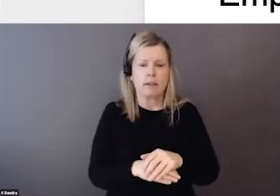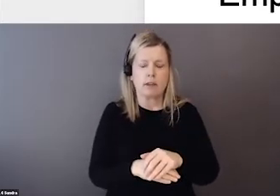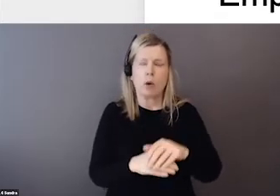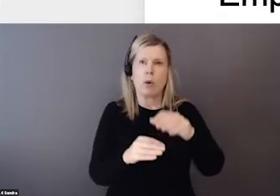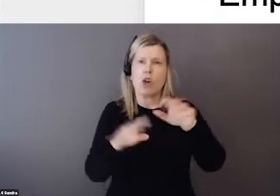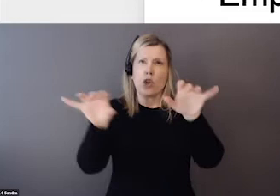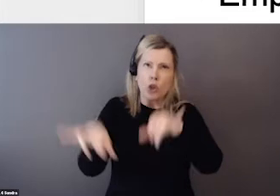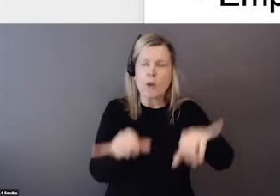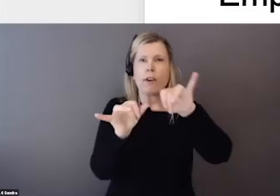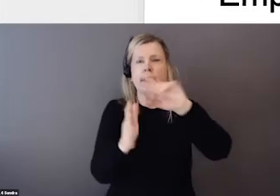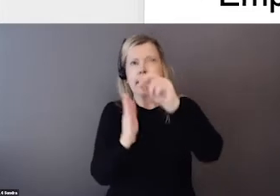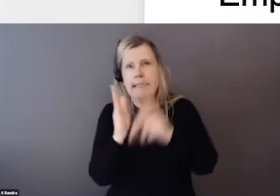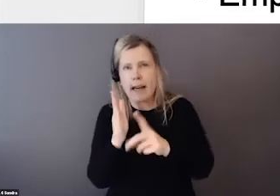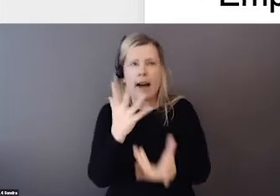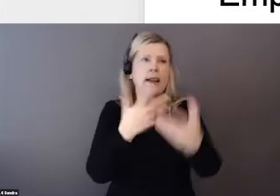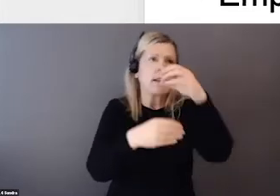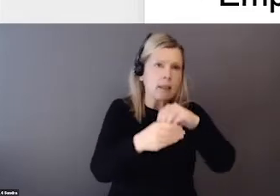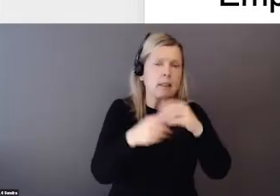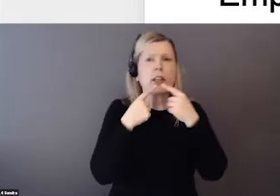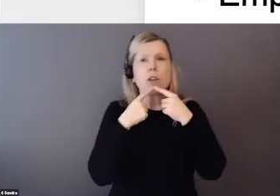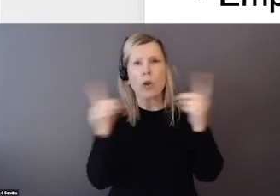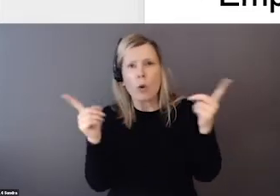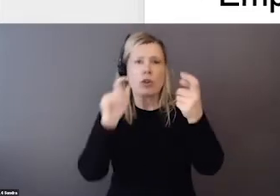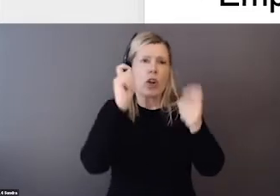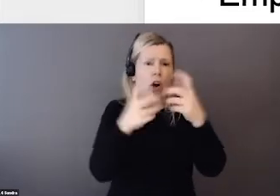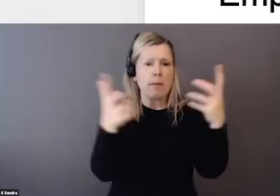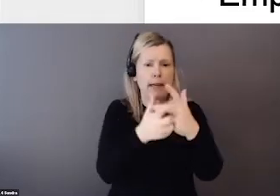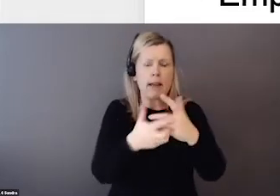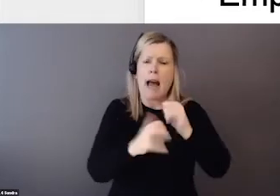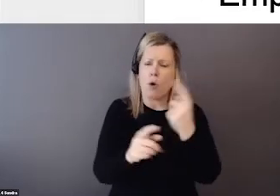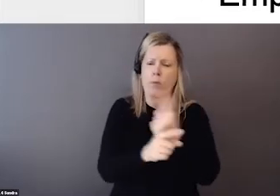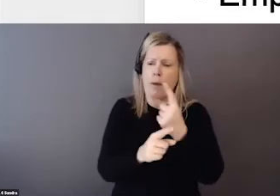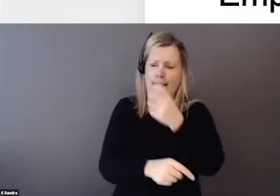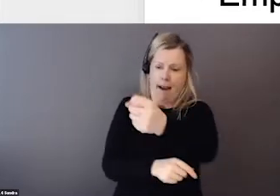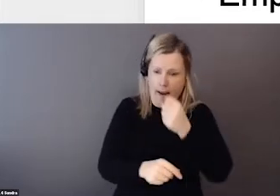to disability disclosure and workplace accommodation. We want to unpack employee and employer attitudes